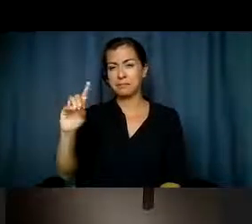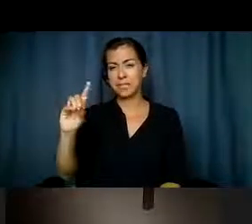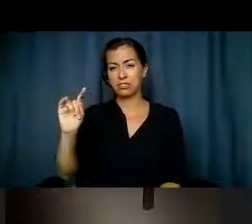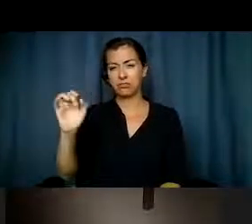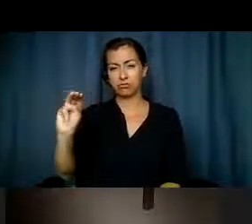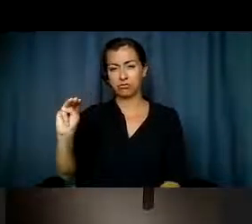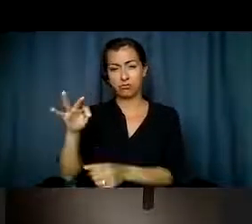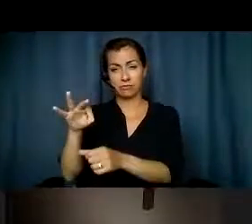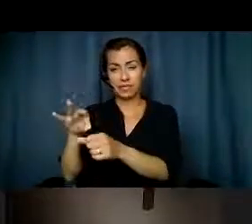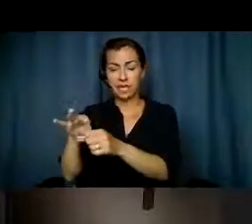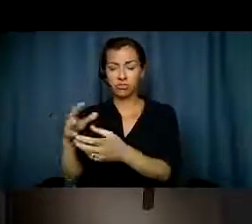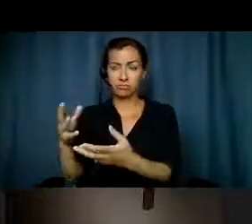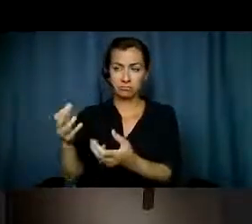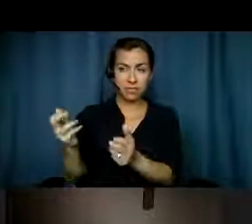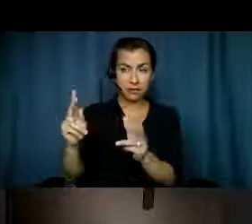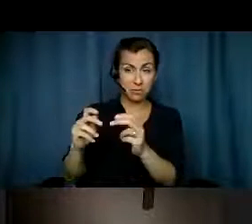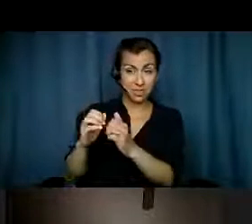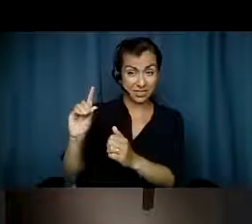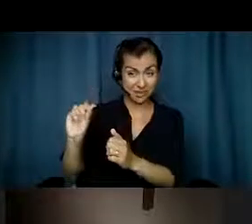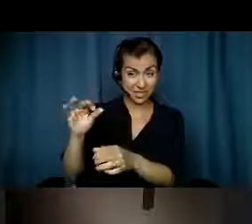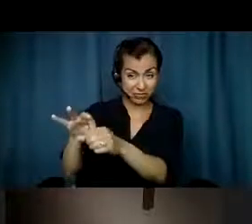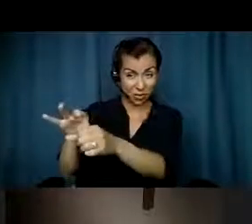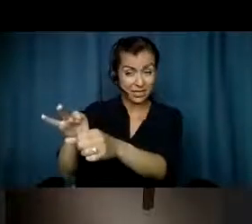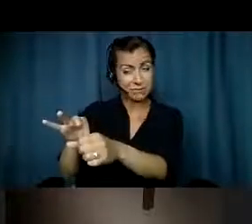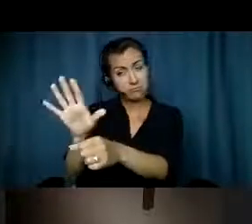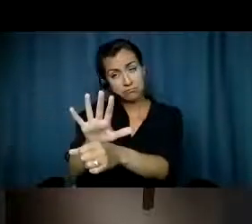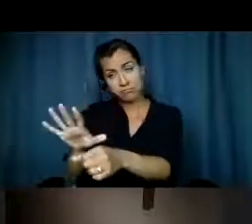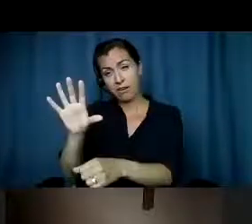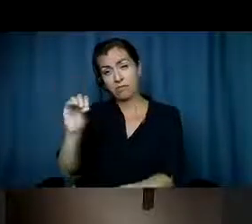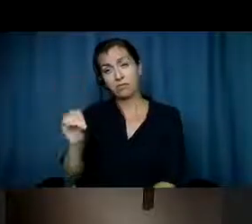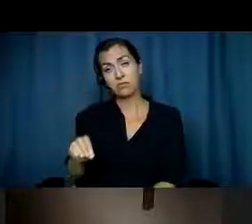The map on the right side of your screen